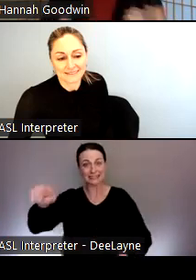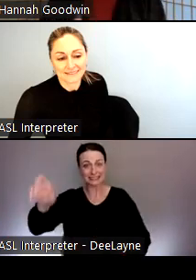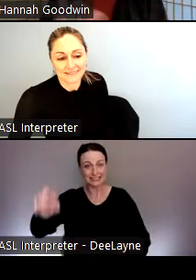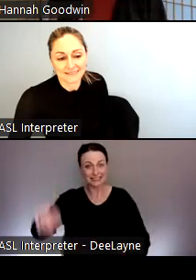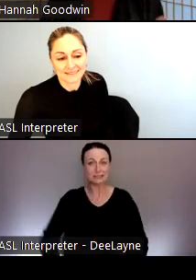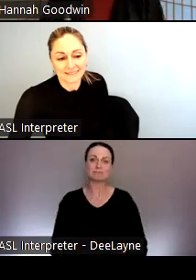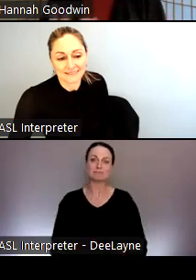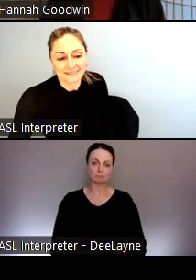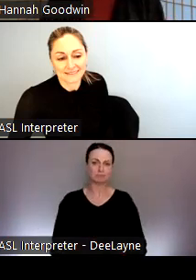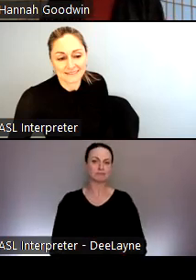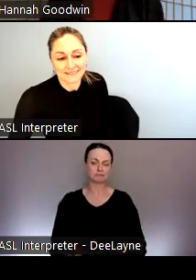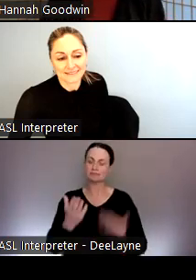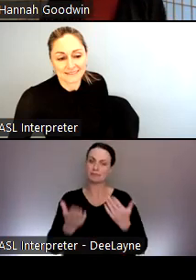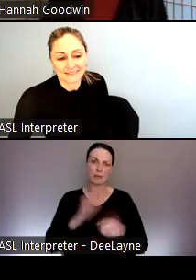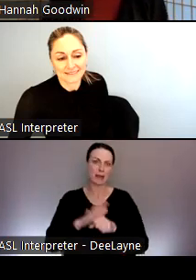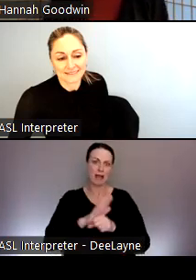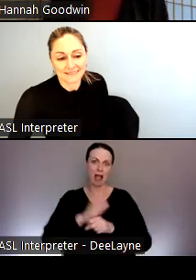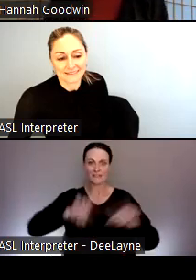Maybe there's enough variation to address